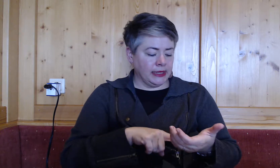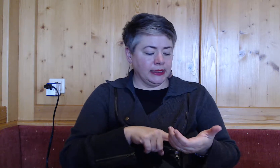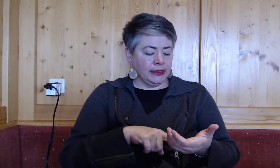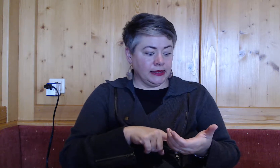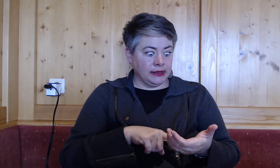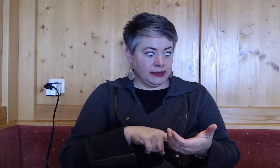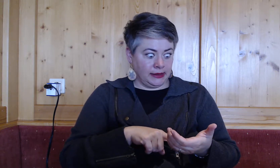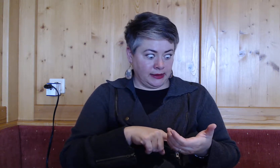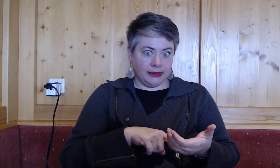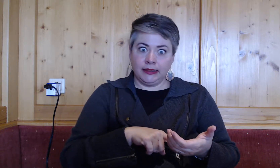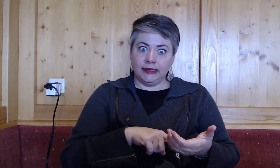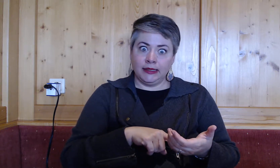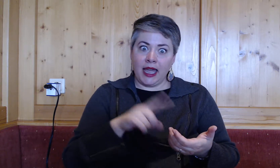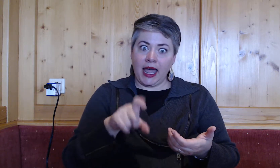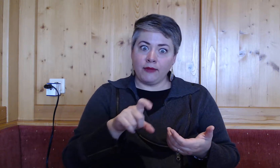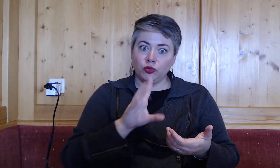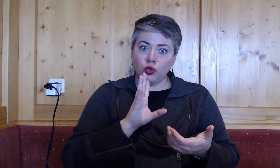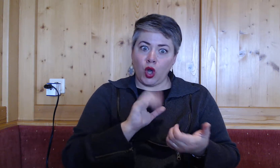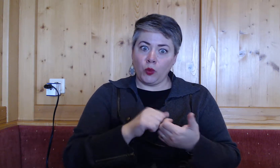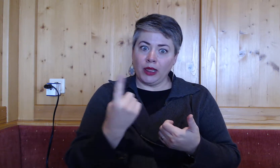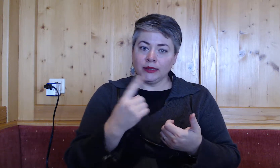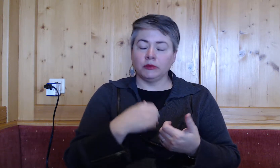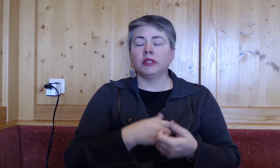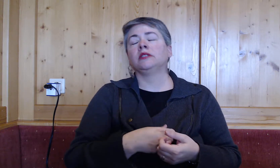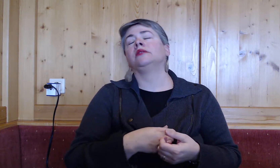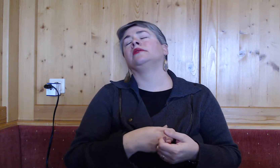I have to talk with someone!